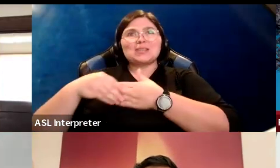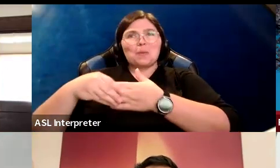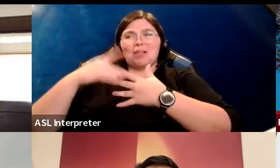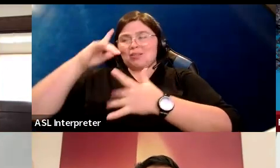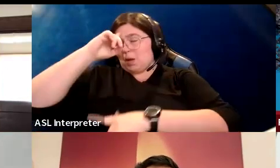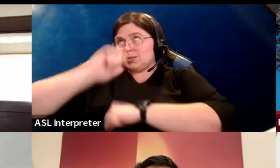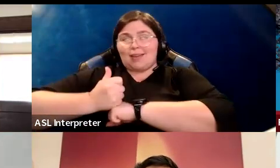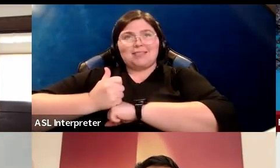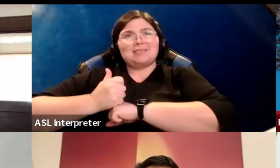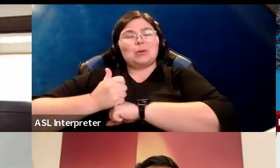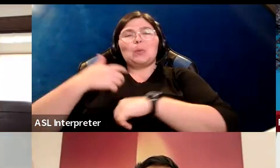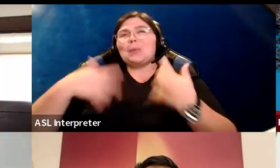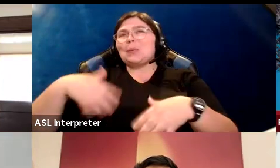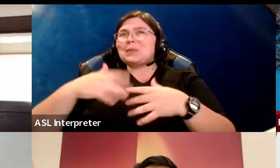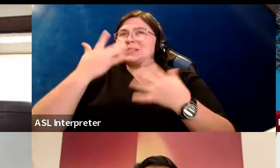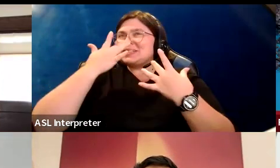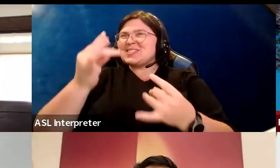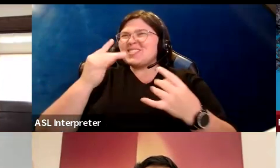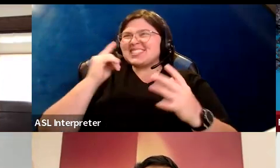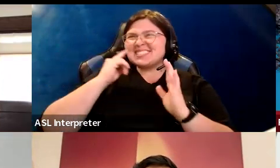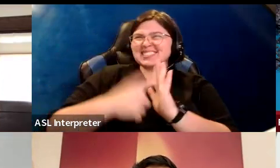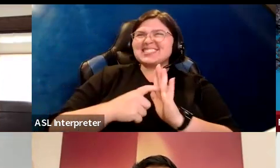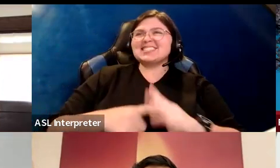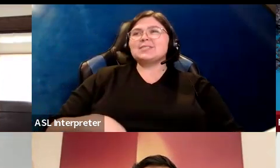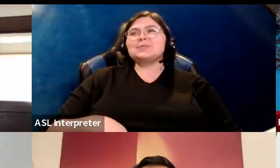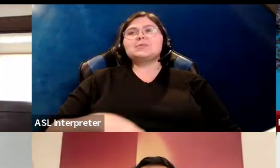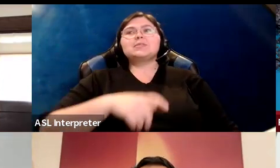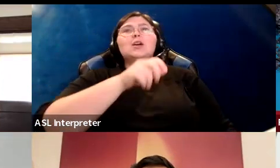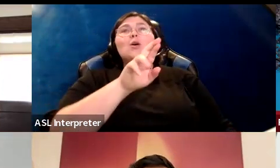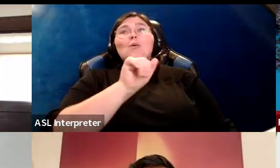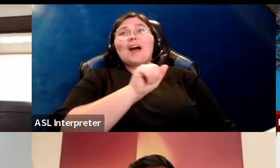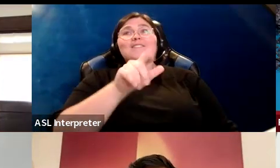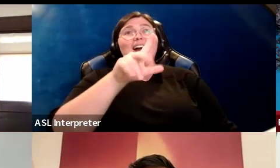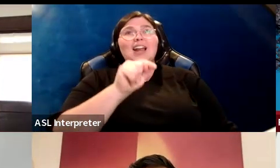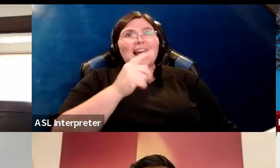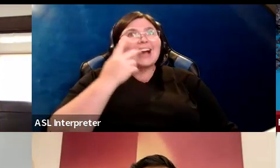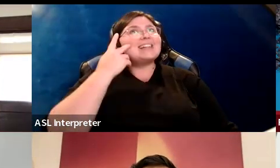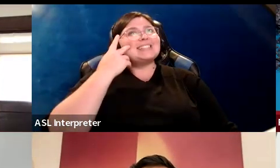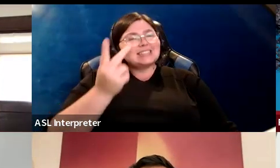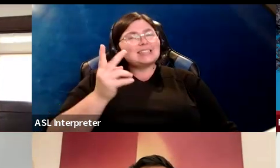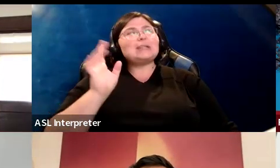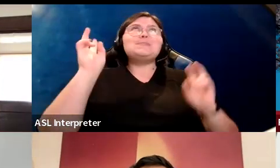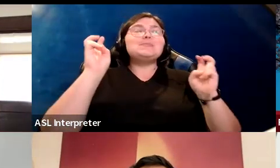is very interesting to see. I see a very parallel experience